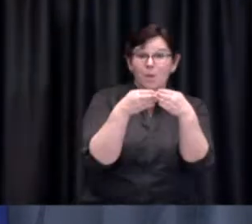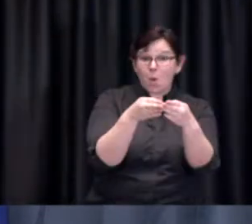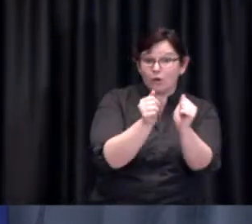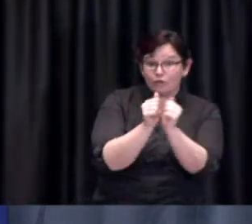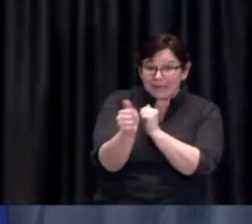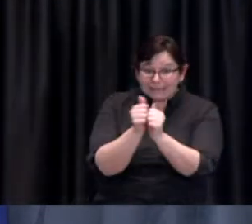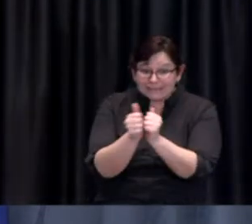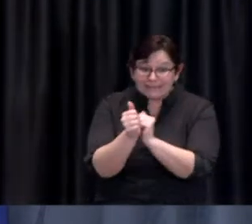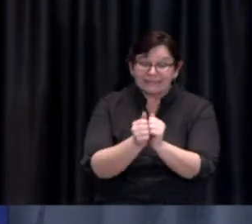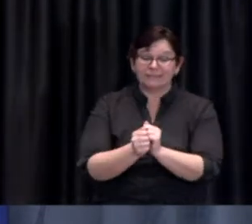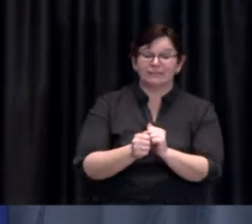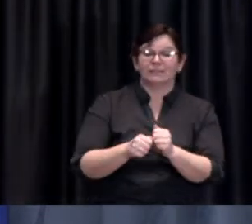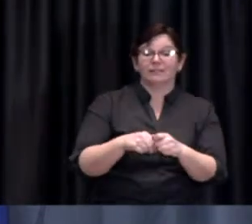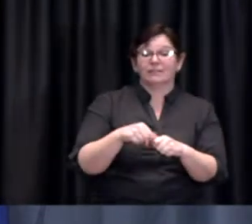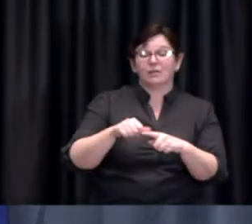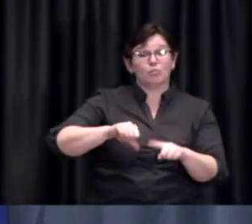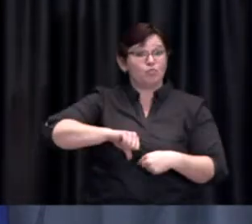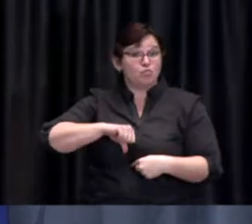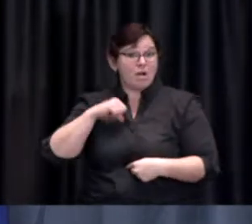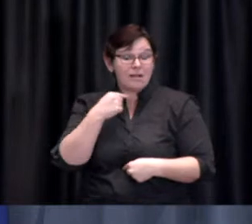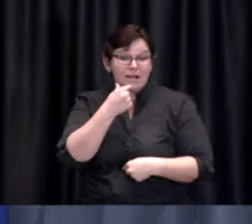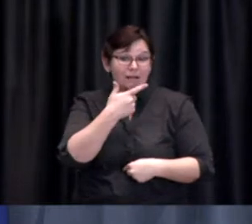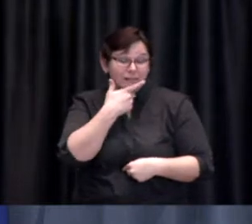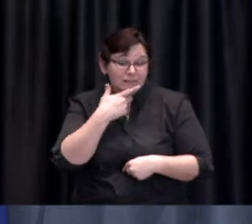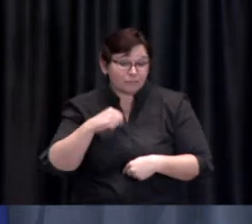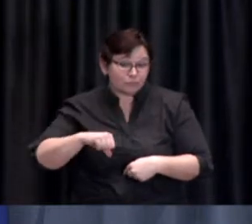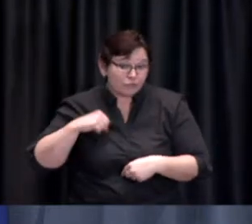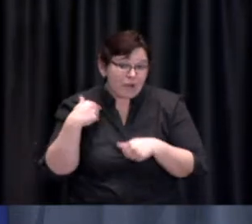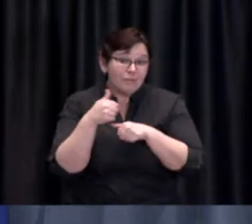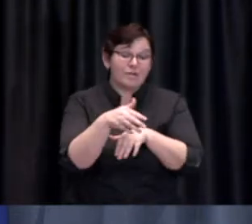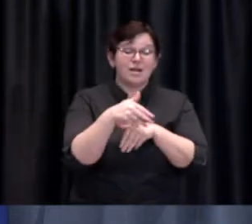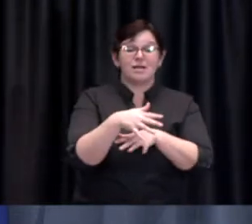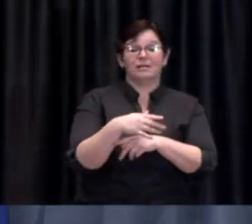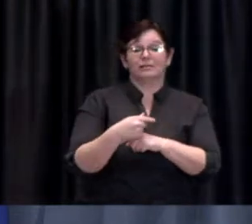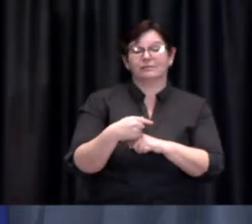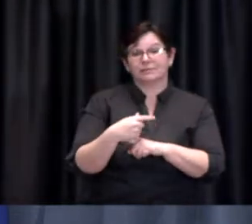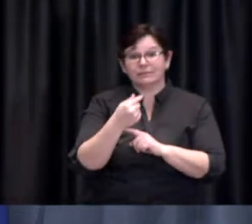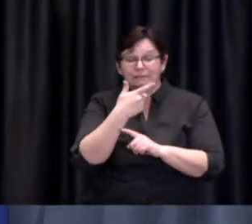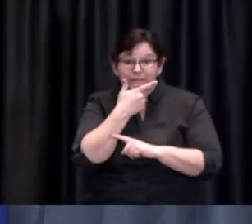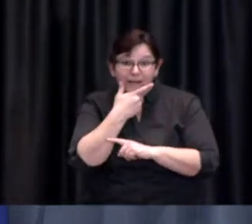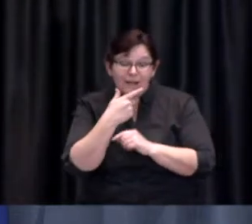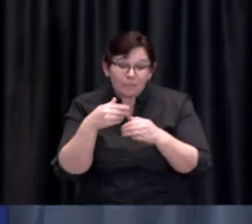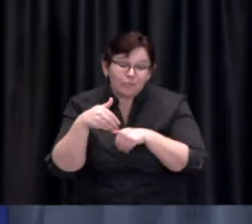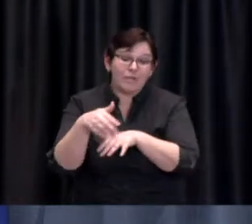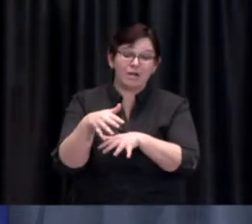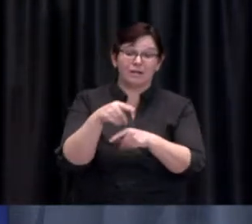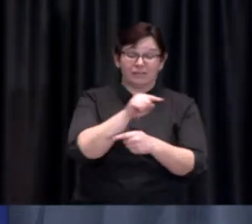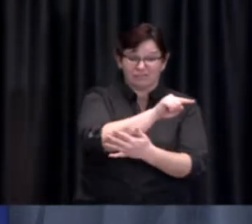I want to thank all of these organizations for nderstanding the need to avoid large gatherings in the coming months